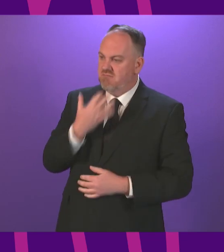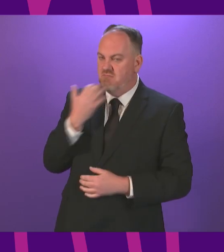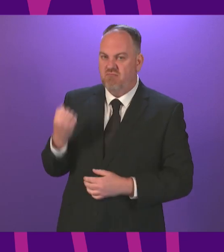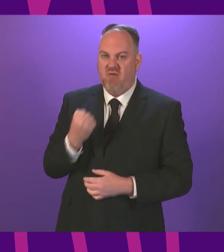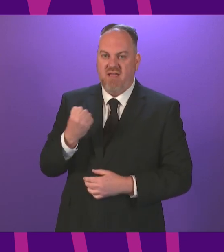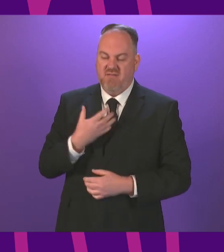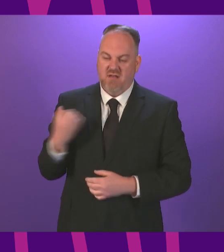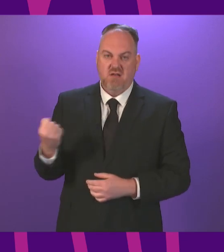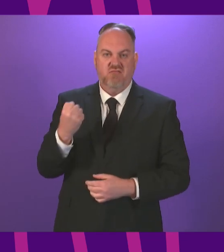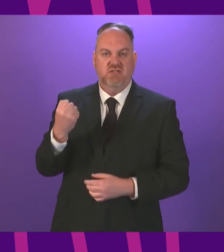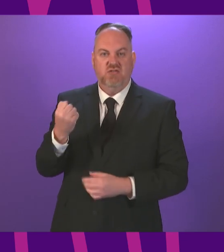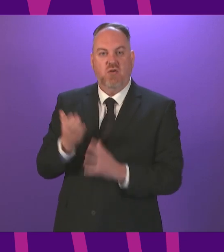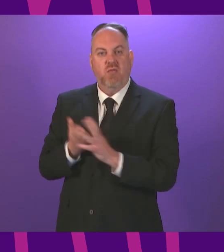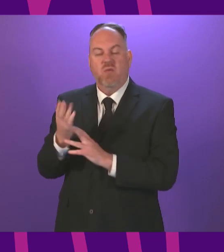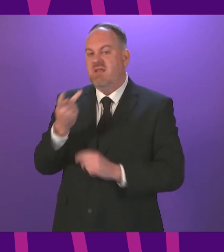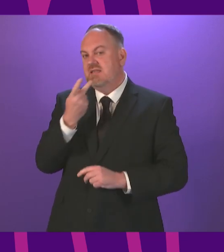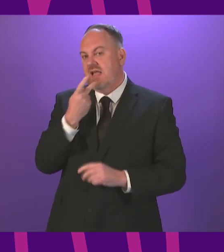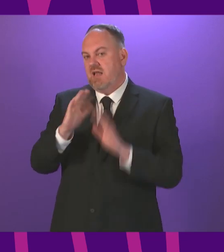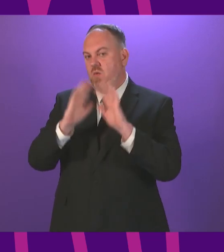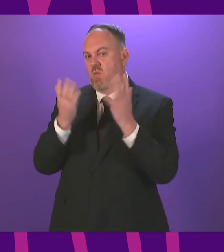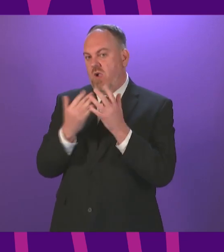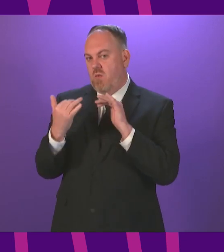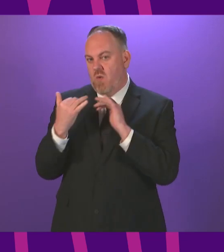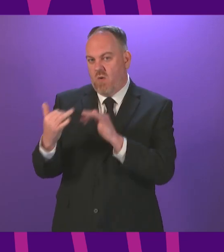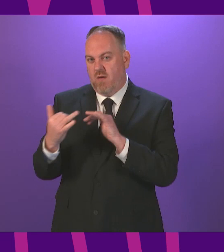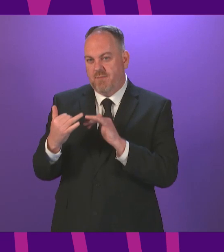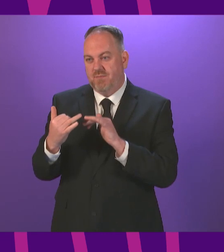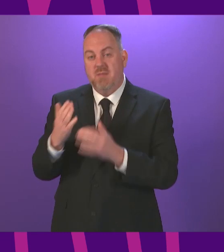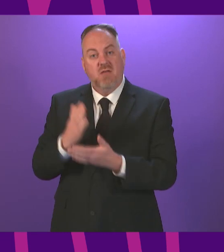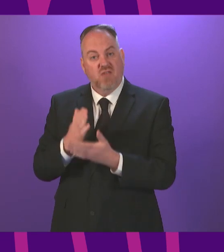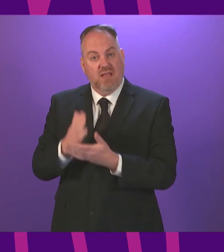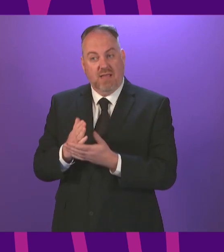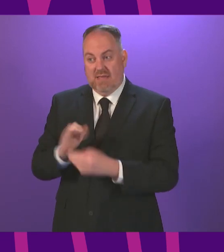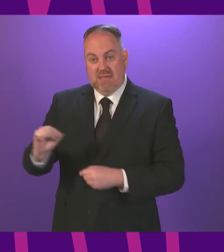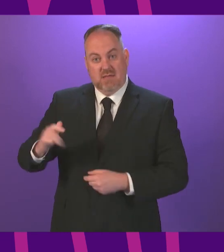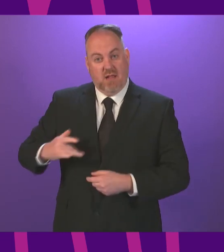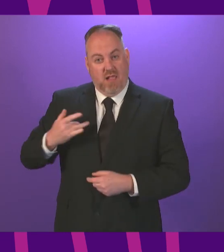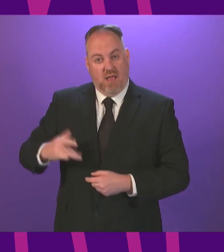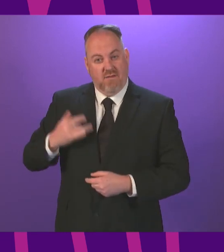The second world war was, however, just the start of the Duke of Edinburgh’s life of public service.